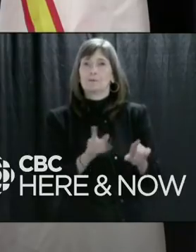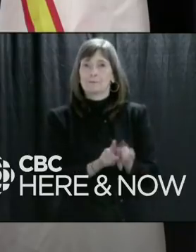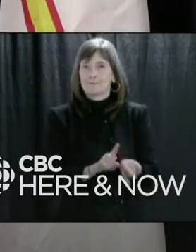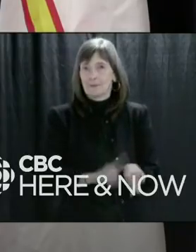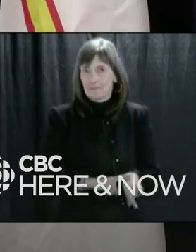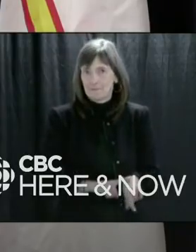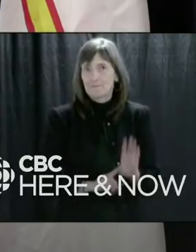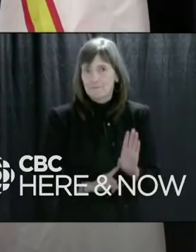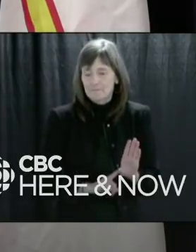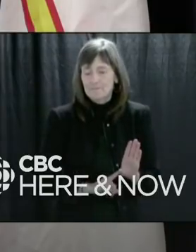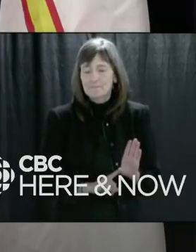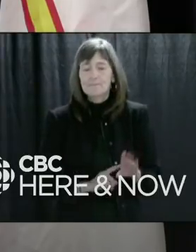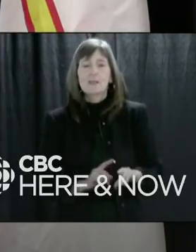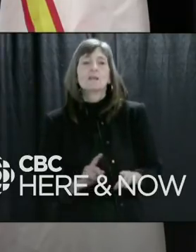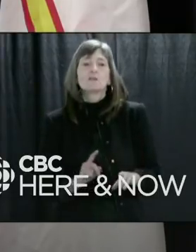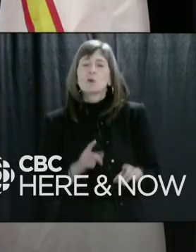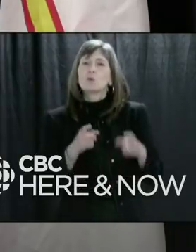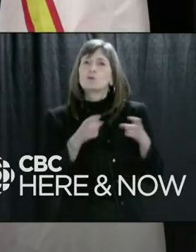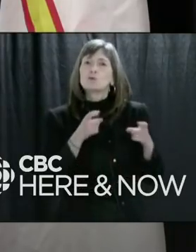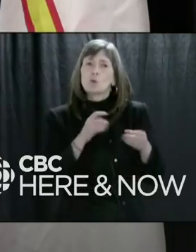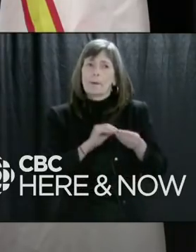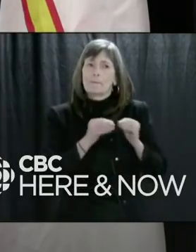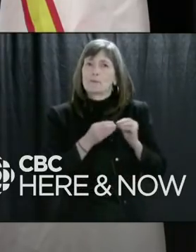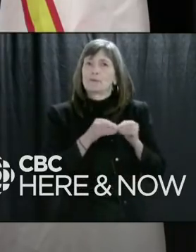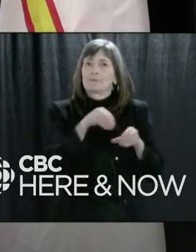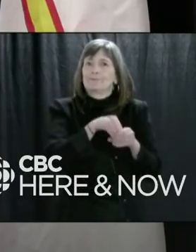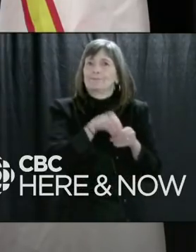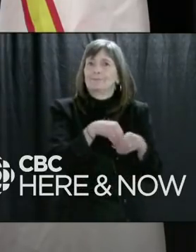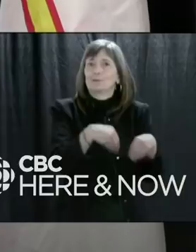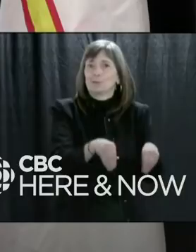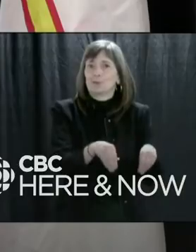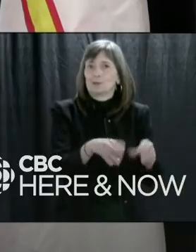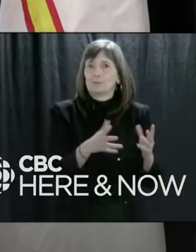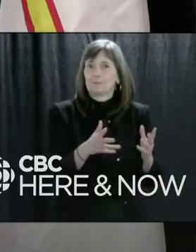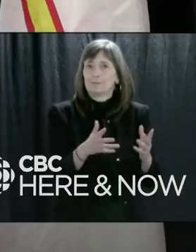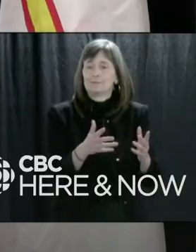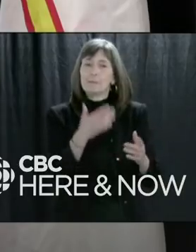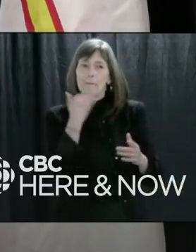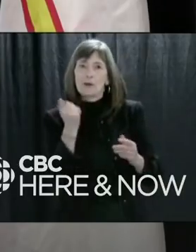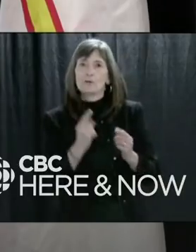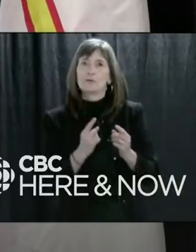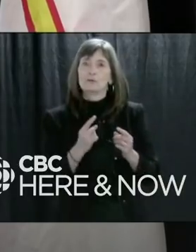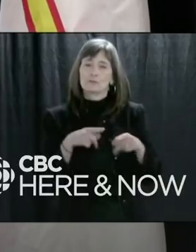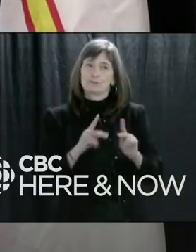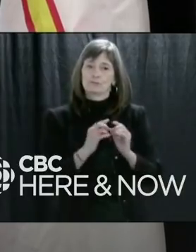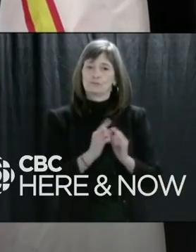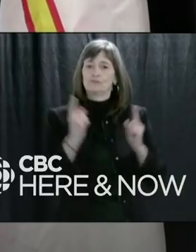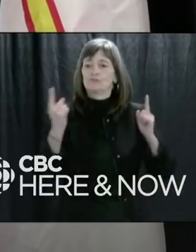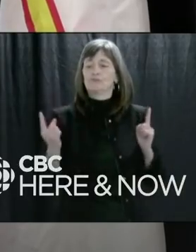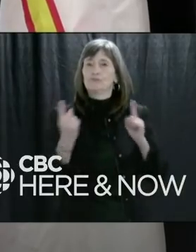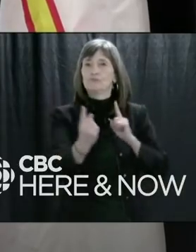CUSTOMERS, AND THE EMPLOYEES. THIS IS PROMOTING PHYSICAL